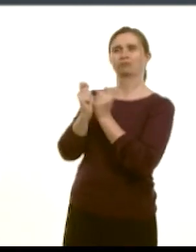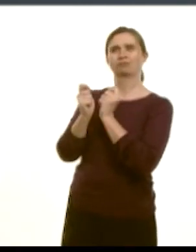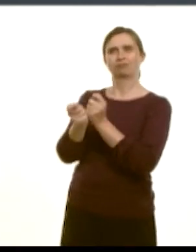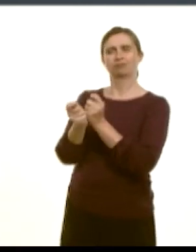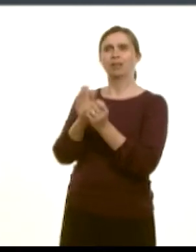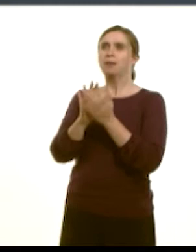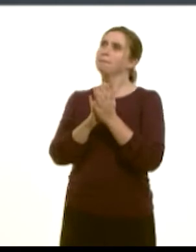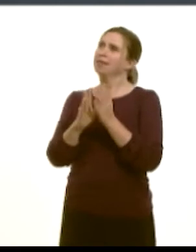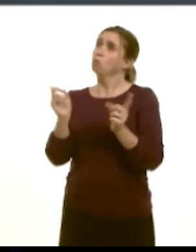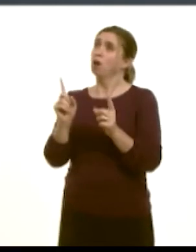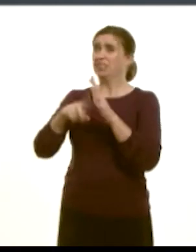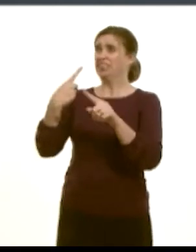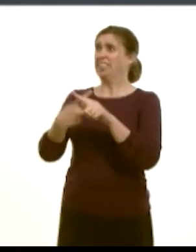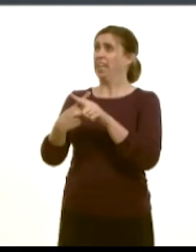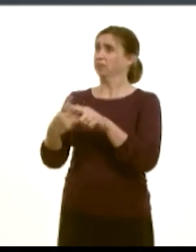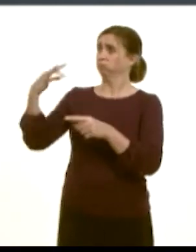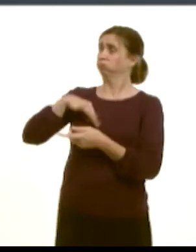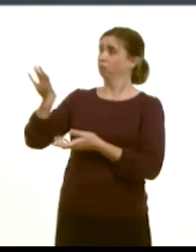and receive more in taxation as a result?